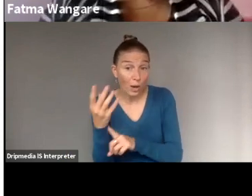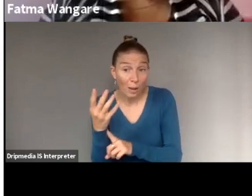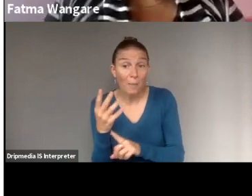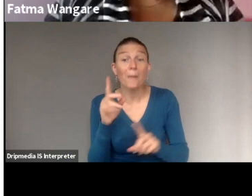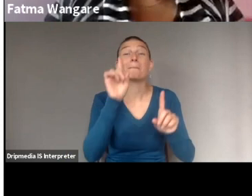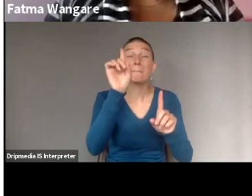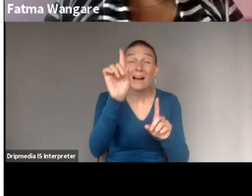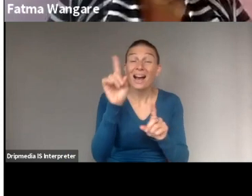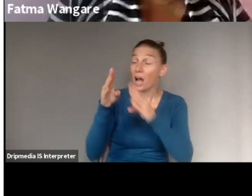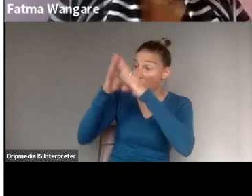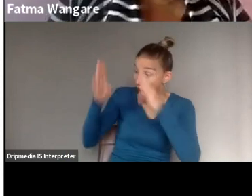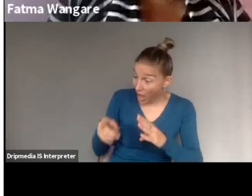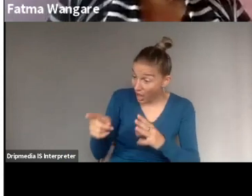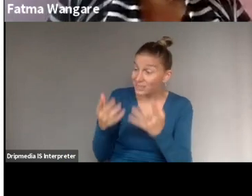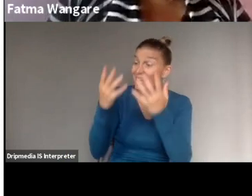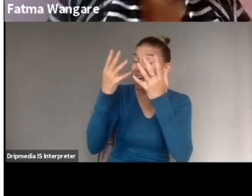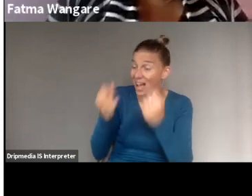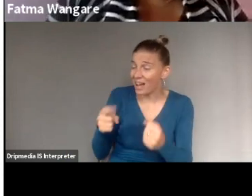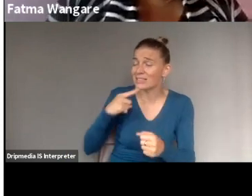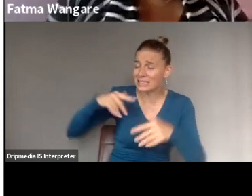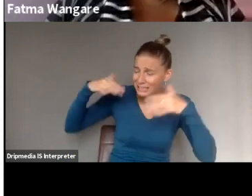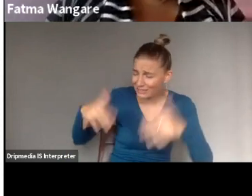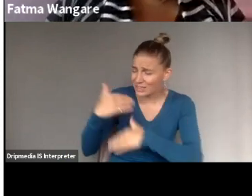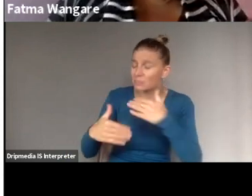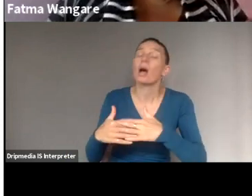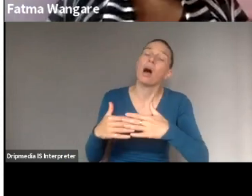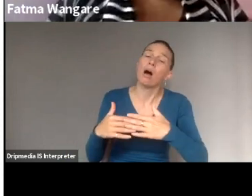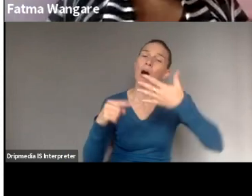So persons with severe disabilities who also have other, you know,